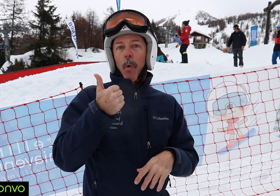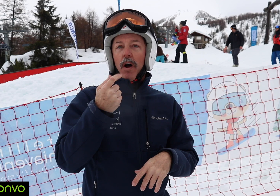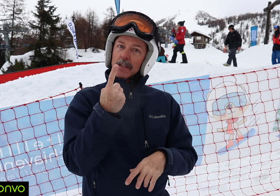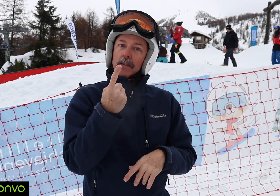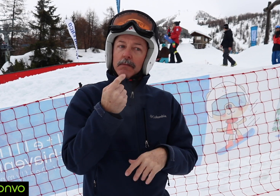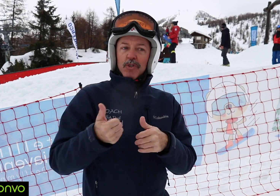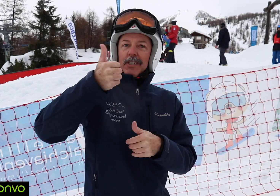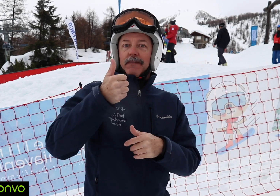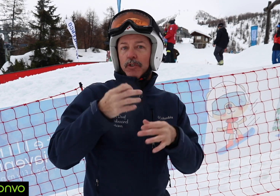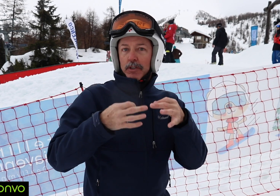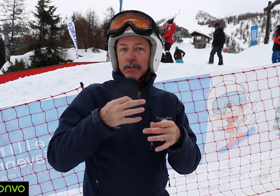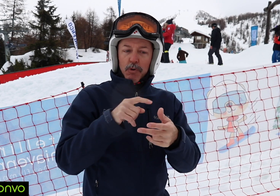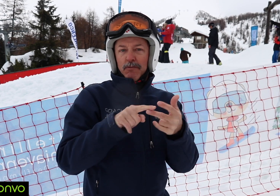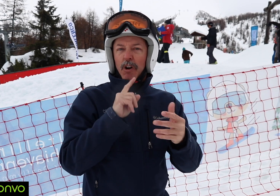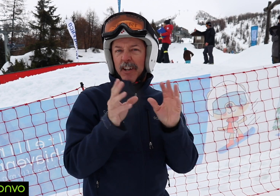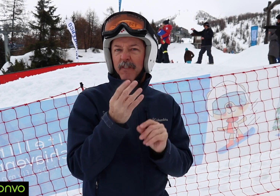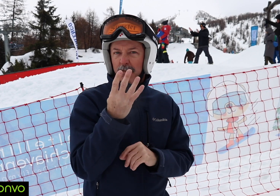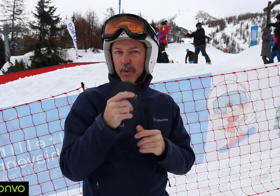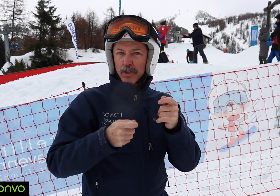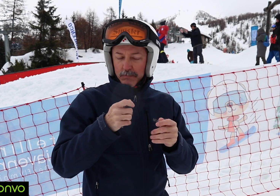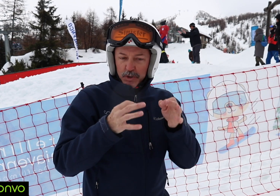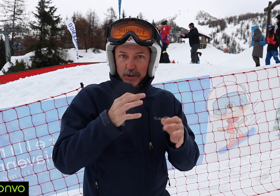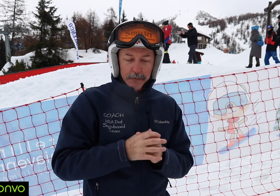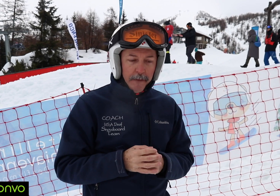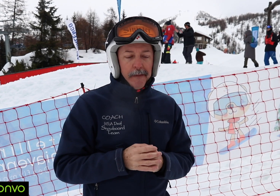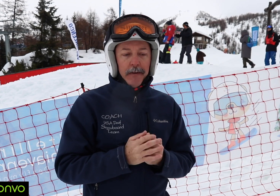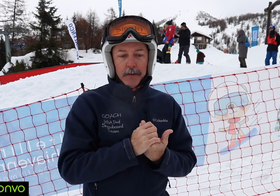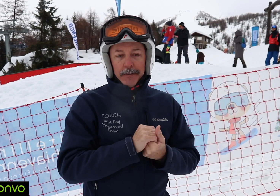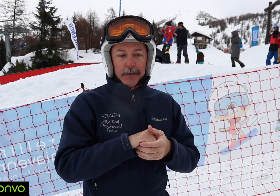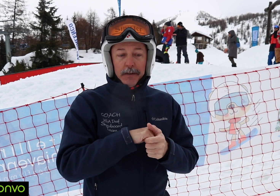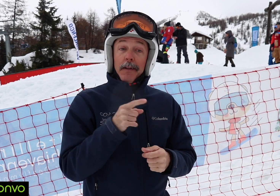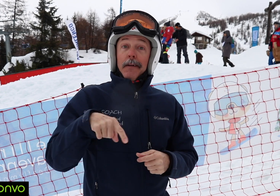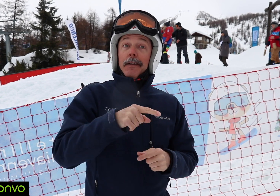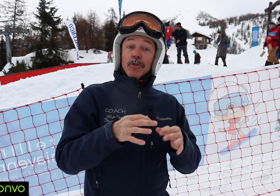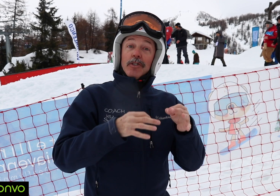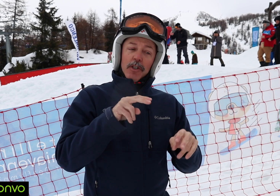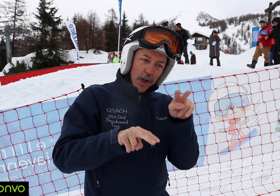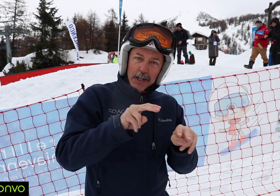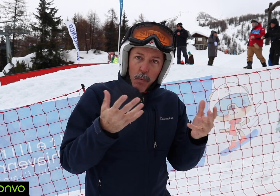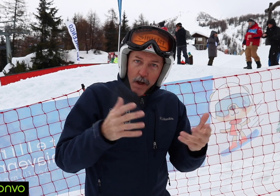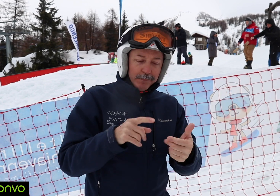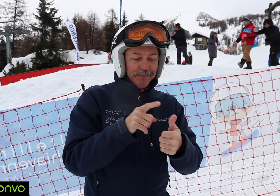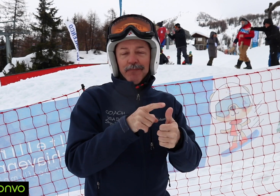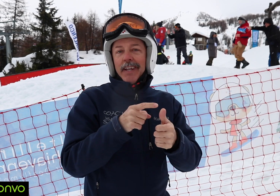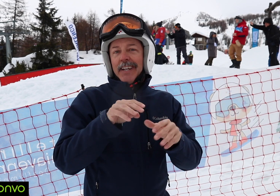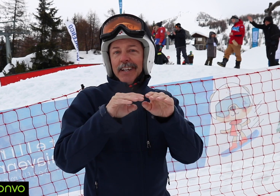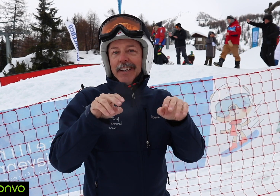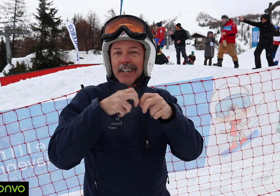Also, there’s one chief judge so that’s 4 judges altogether. These judges will look at 5 things and the first of which is